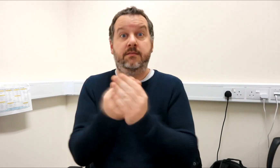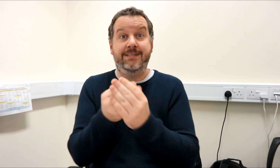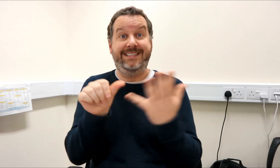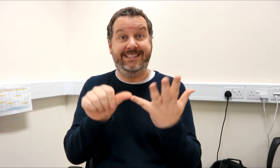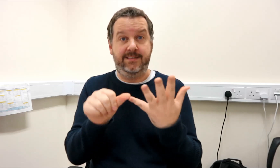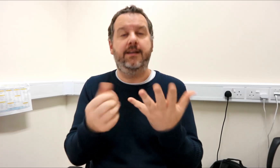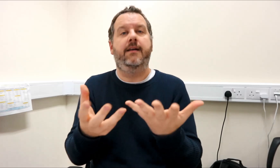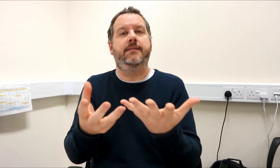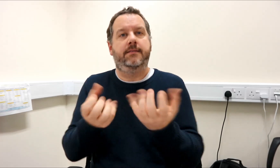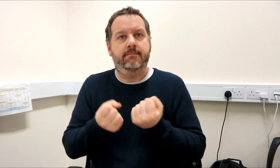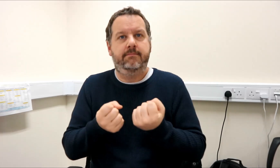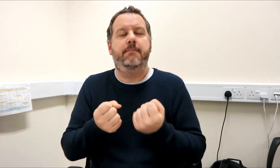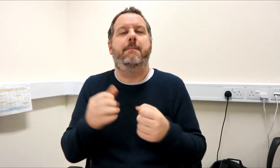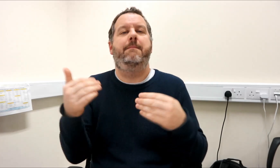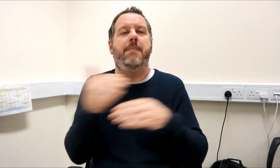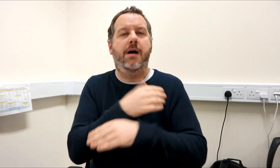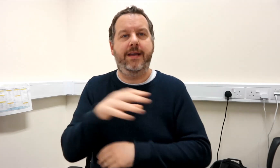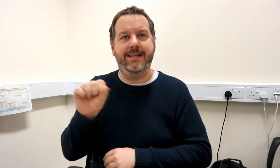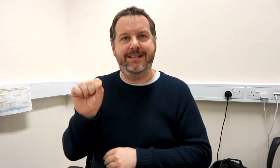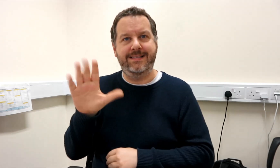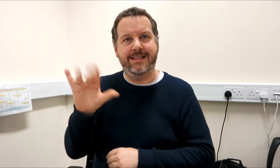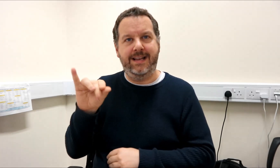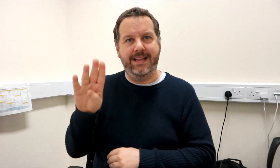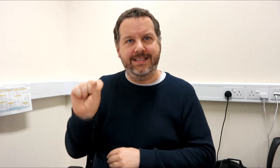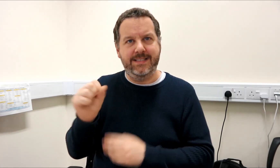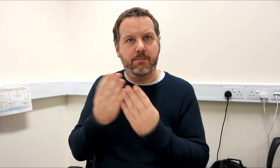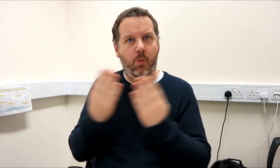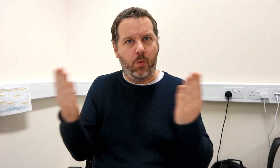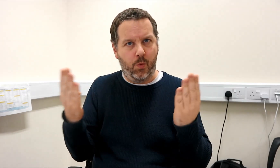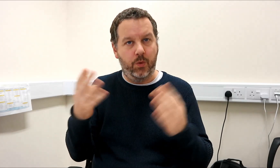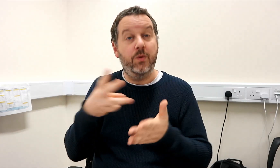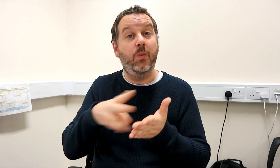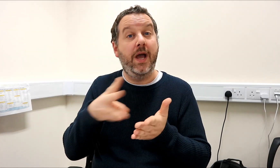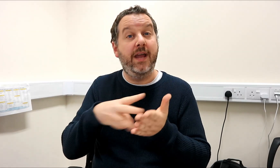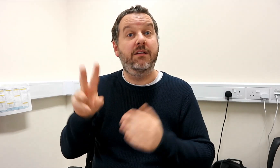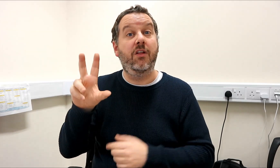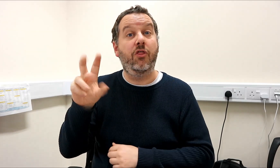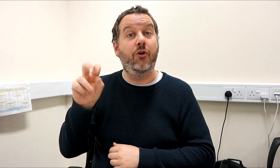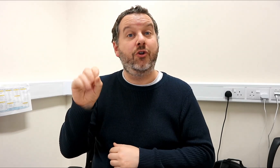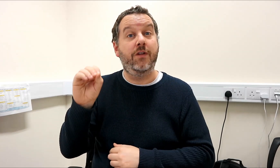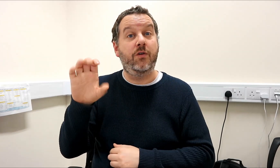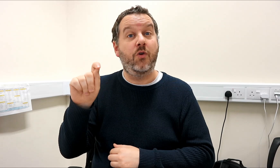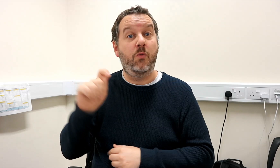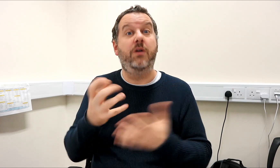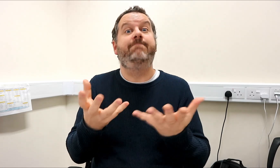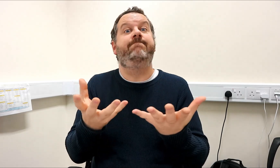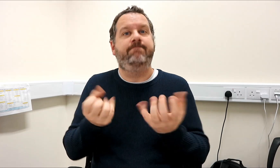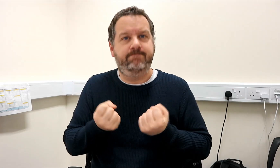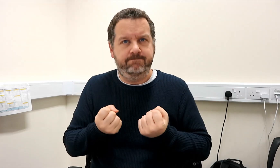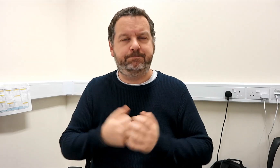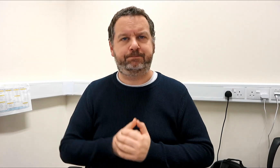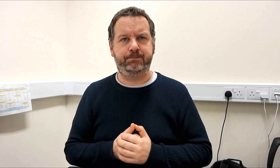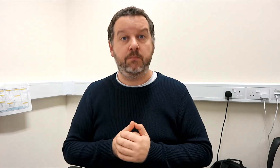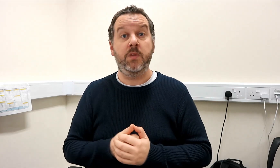were adopted by the SLIS board on the 30th October.